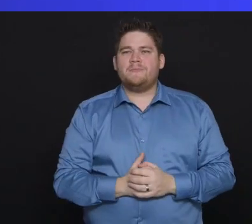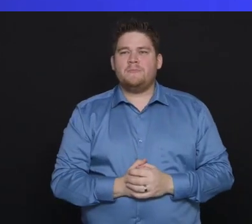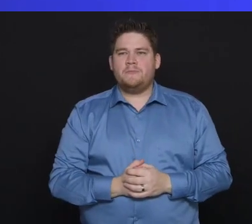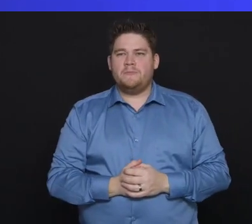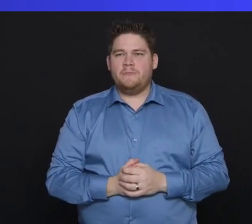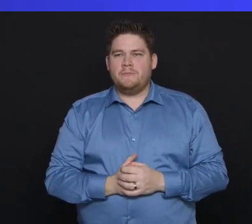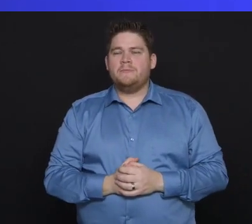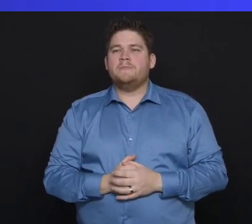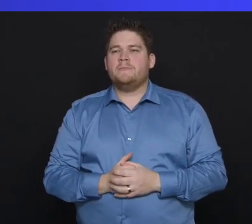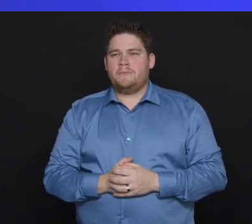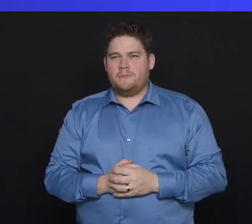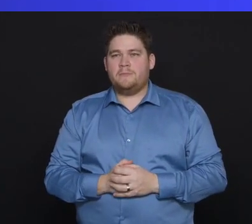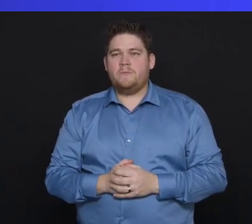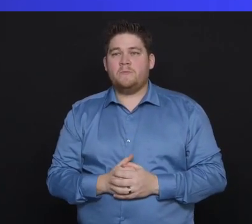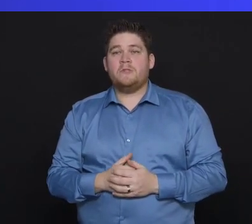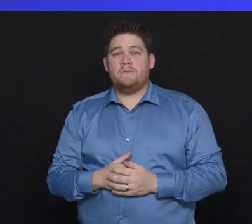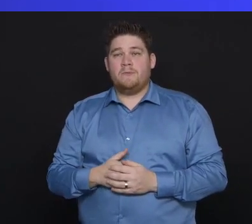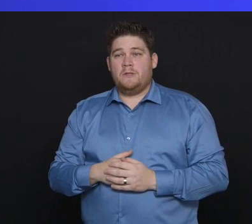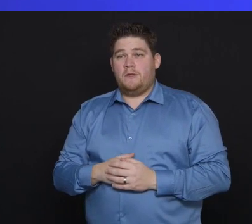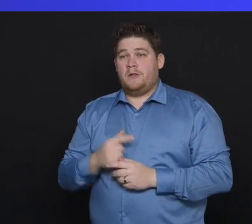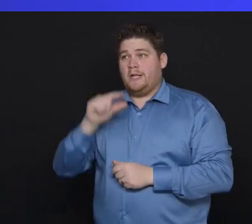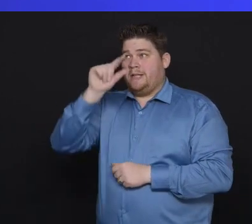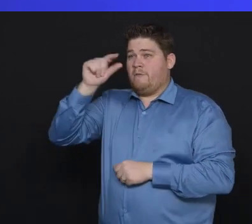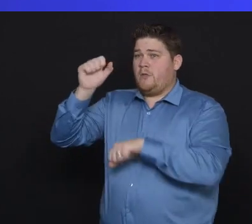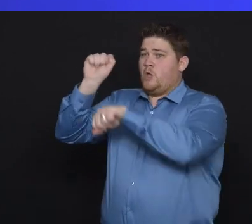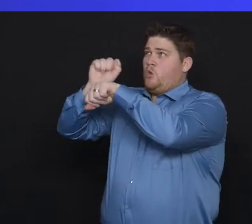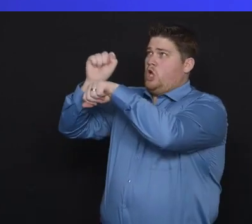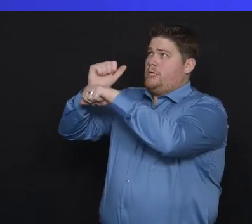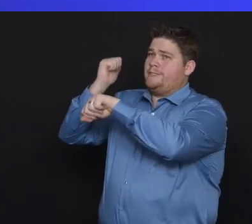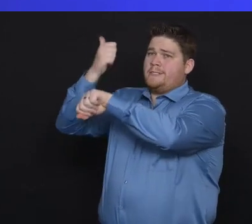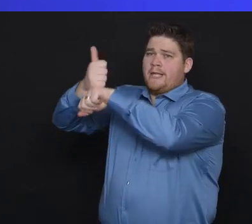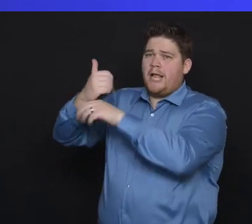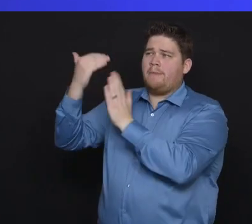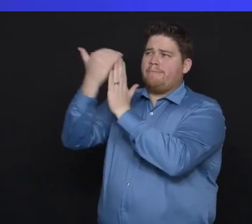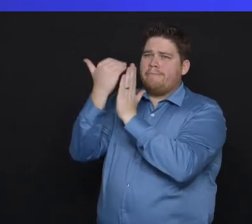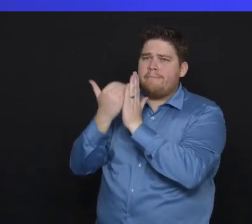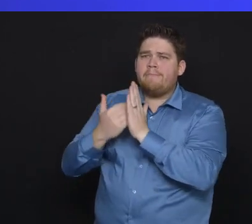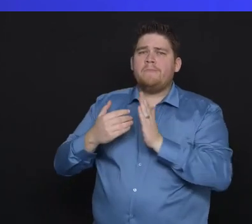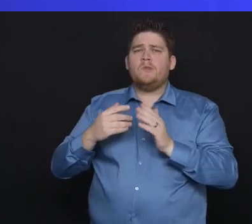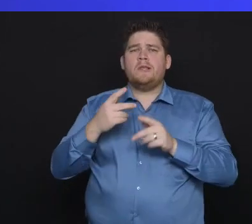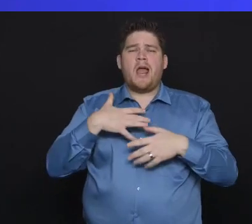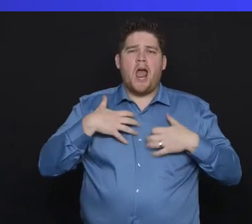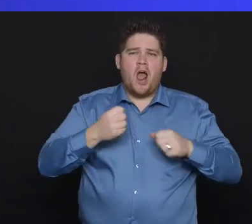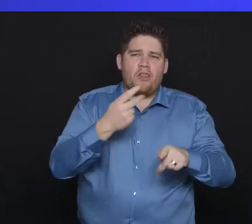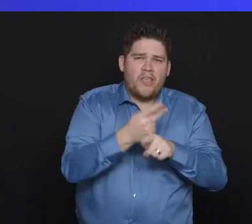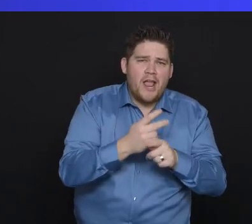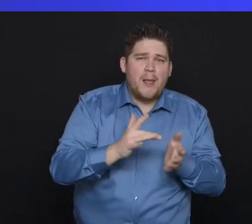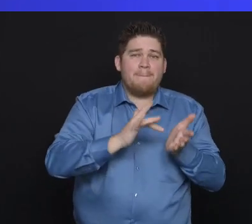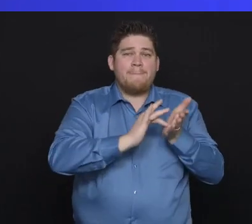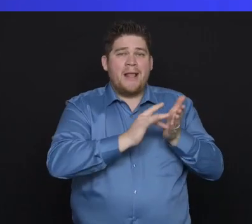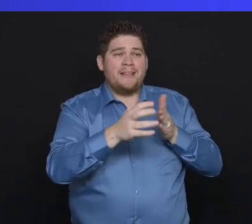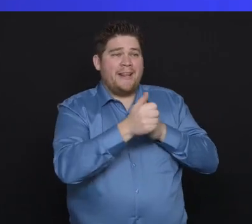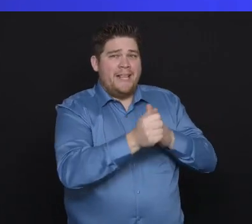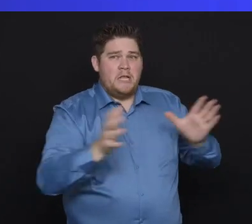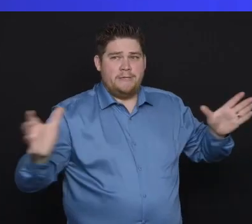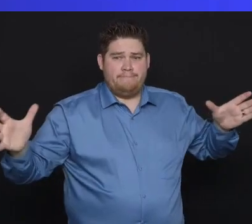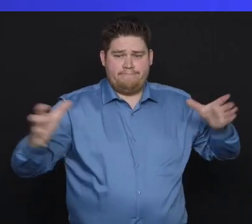ability of the government and lots of ways that we describe today of the healthcare